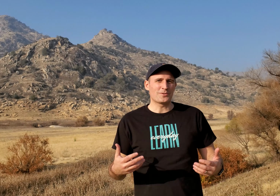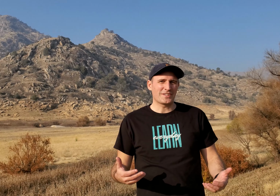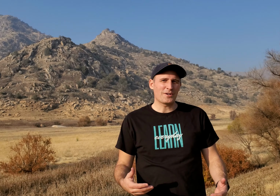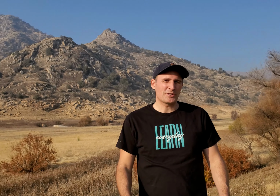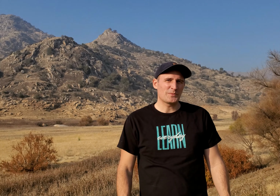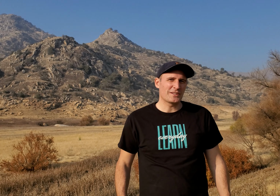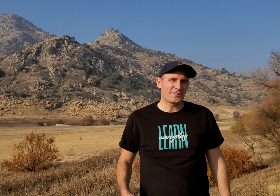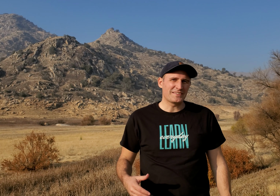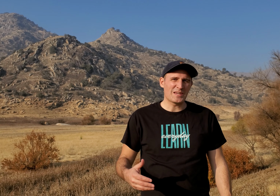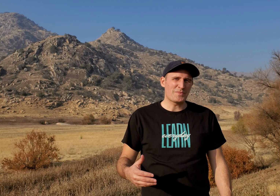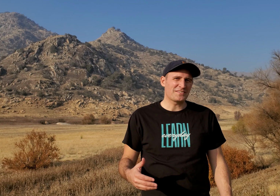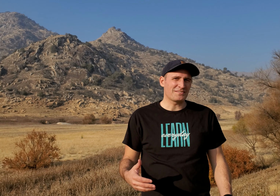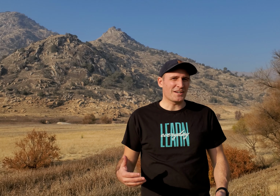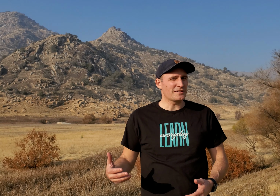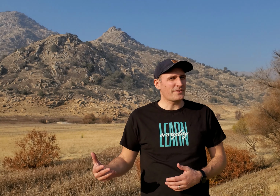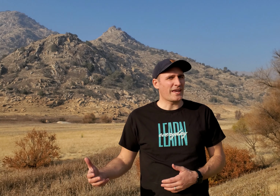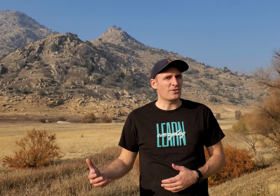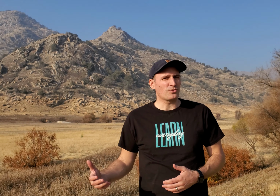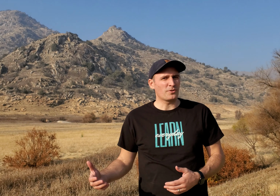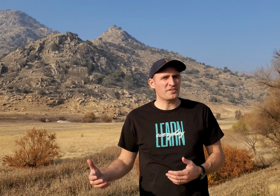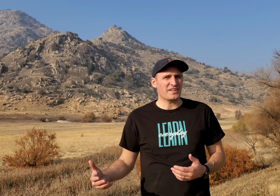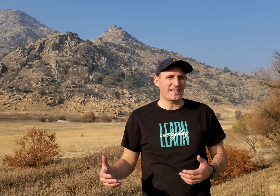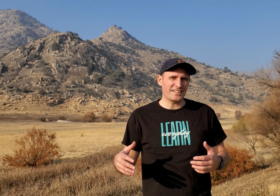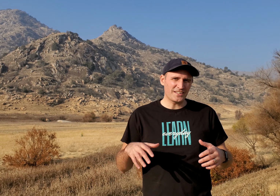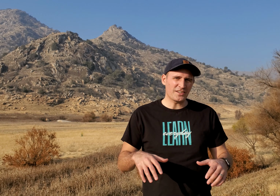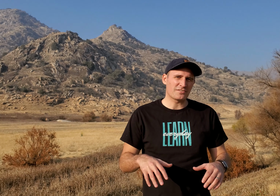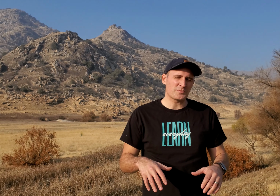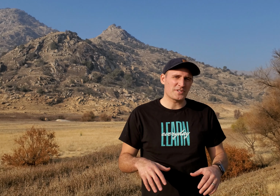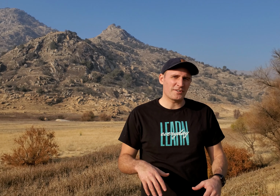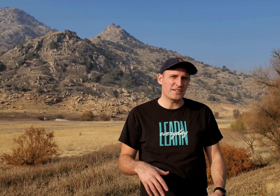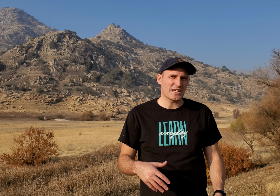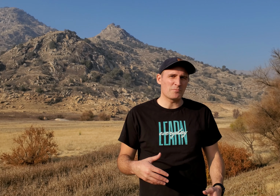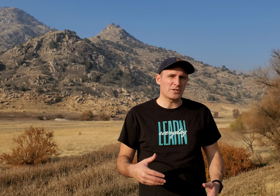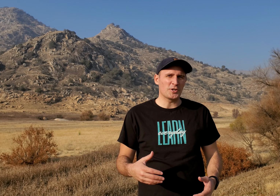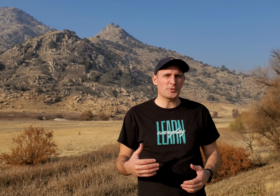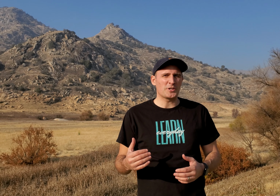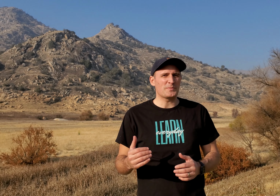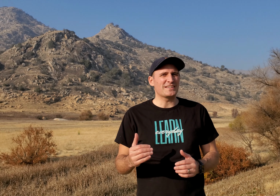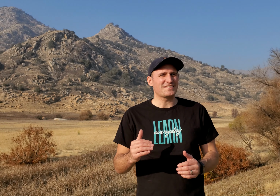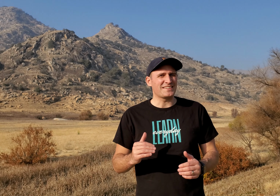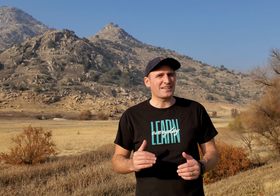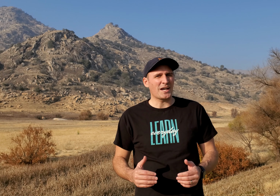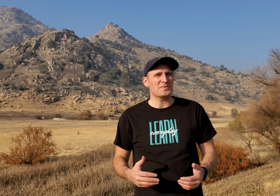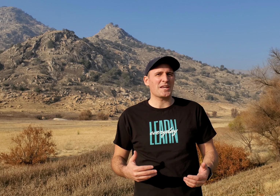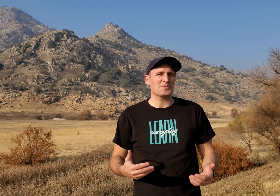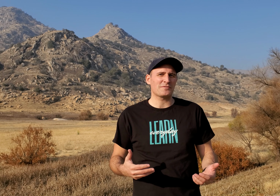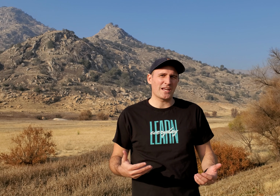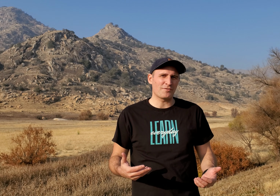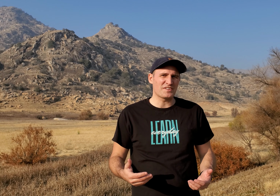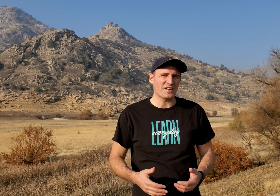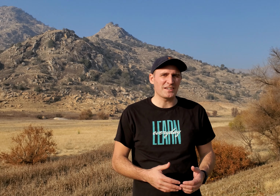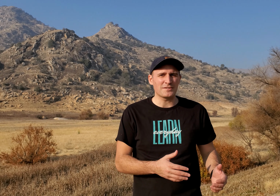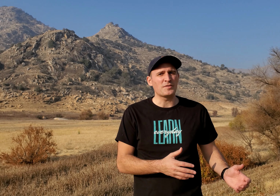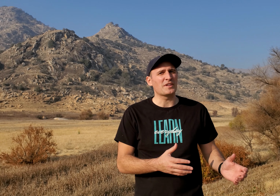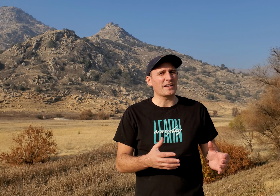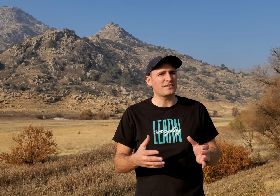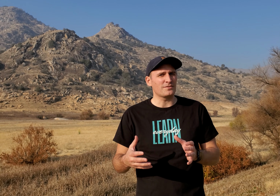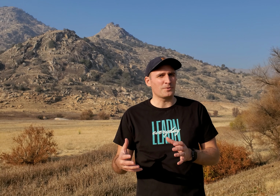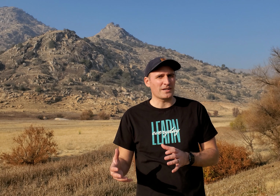Today we're going to be learning 10 basic signs for the outdoors and in the description area down below I'm going to be listing time stamps for every sign so if you'd like to